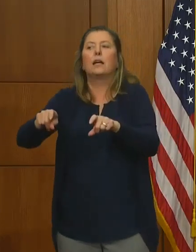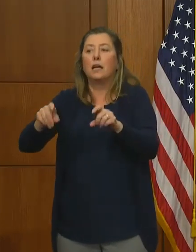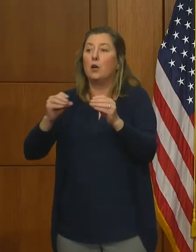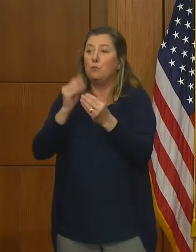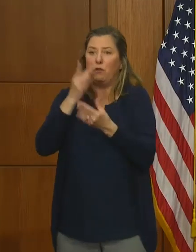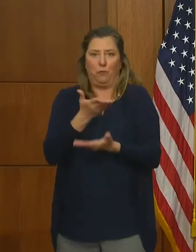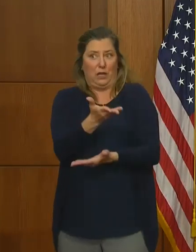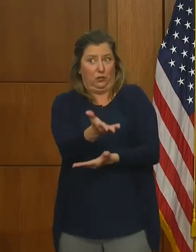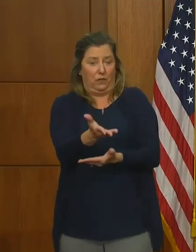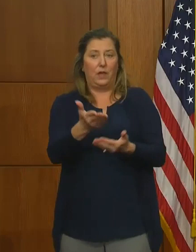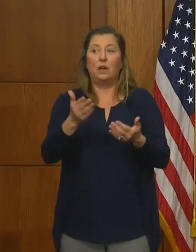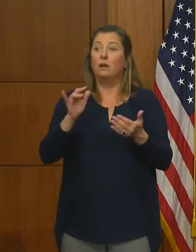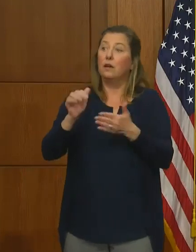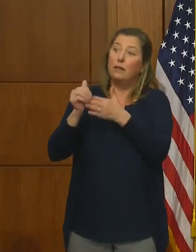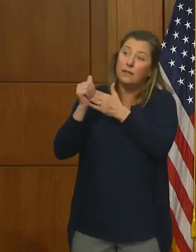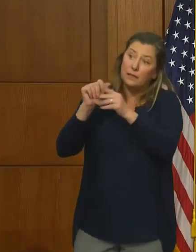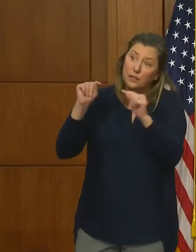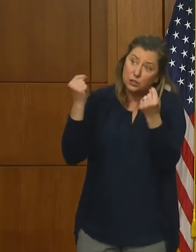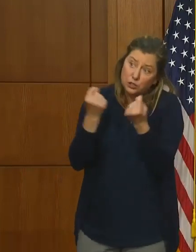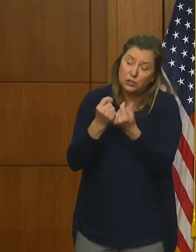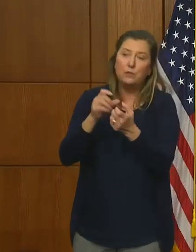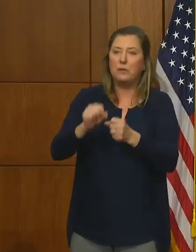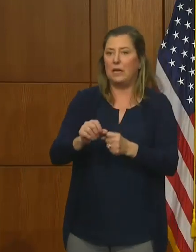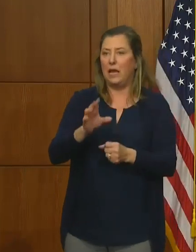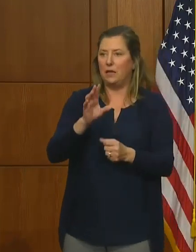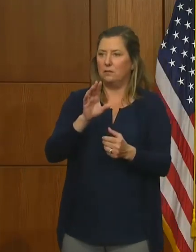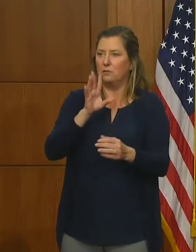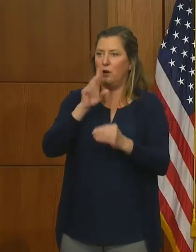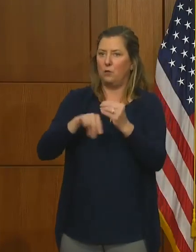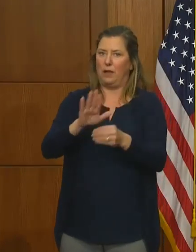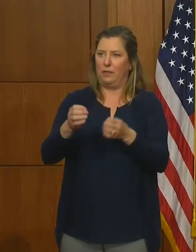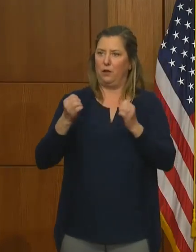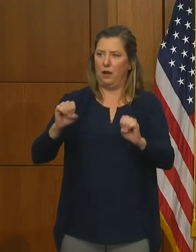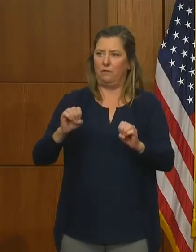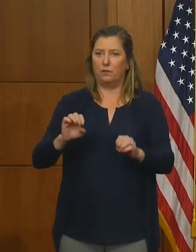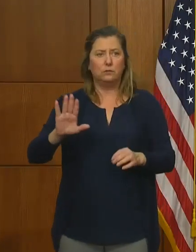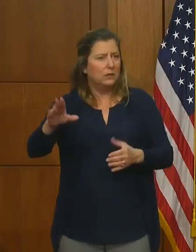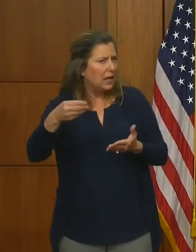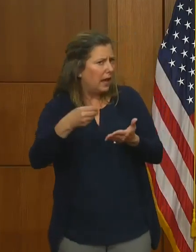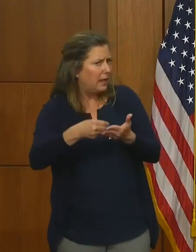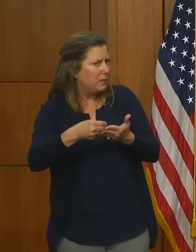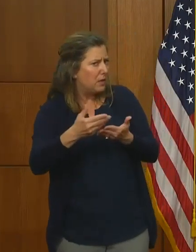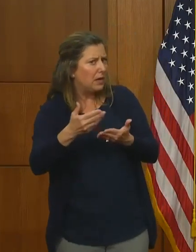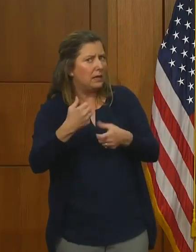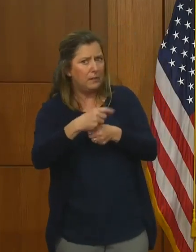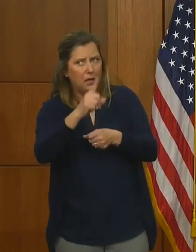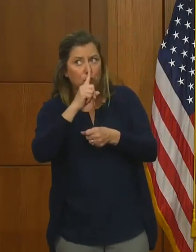LOCALITIES TO DO TAR. TESTING